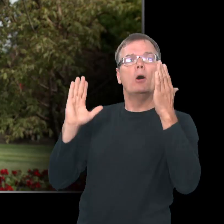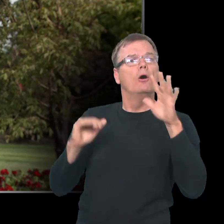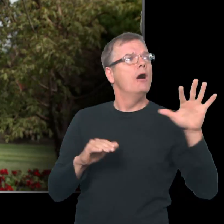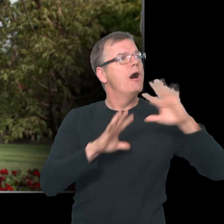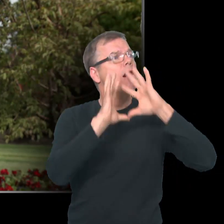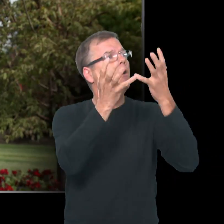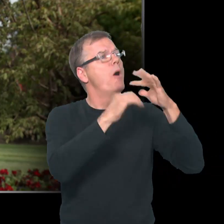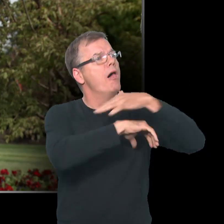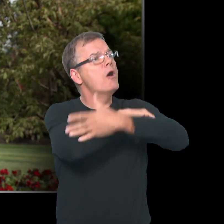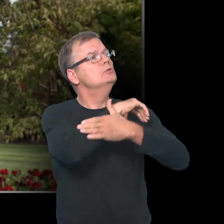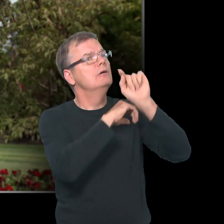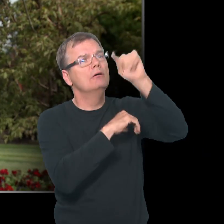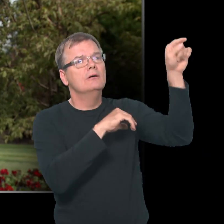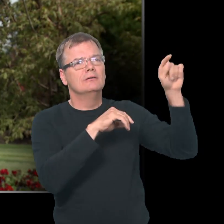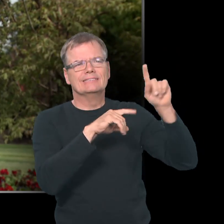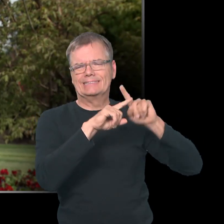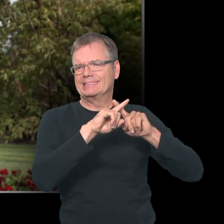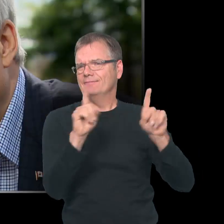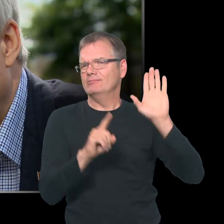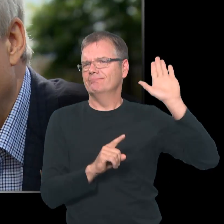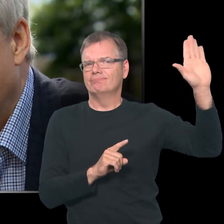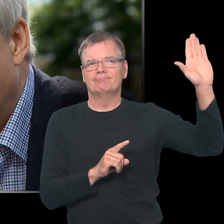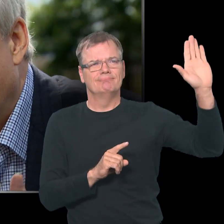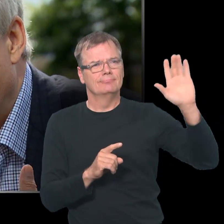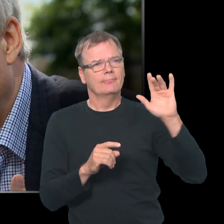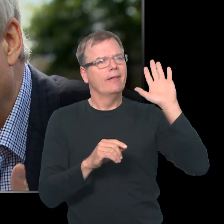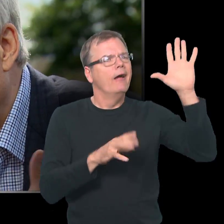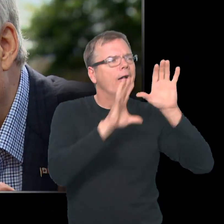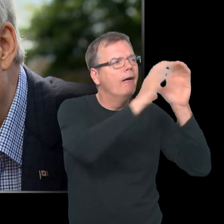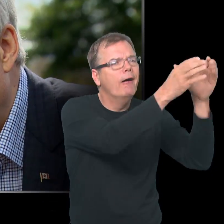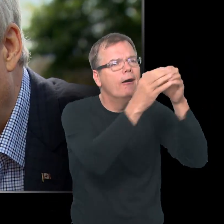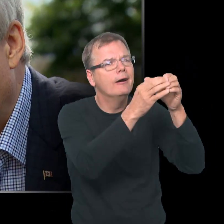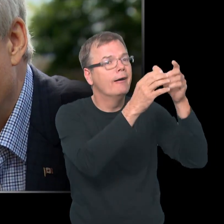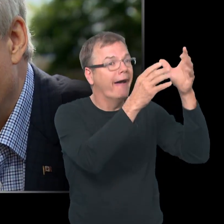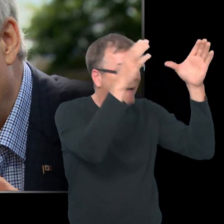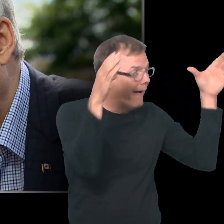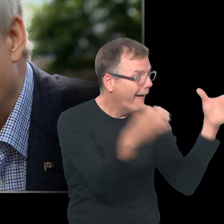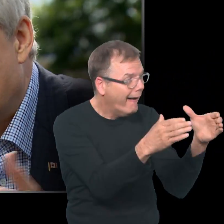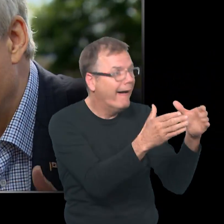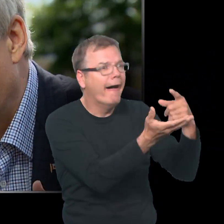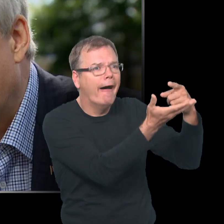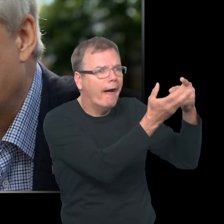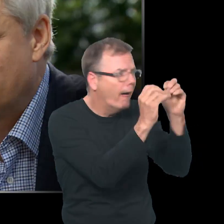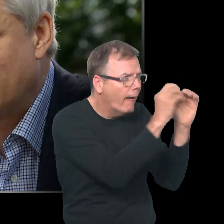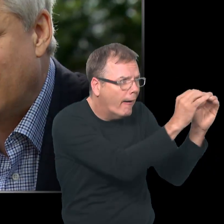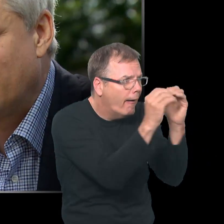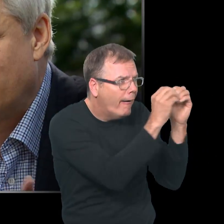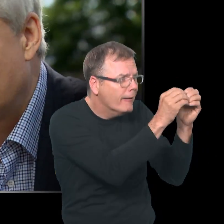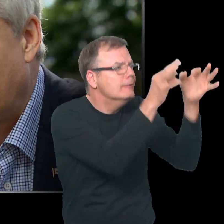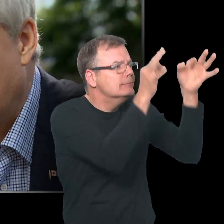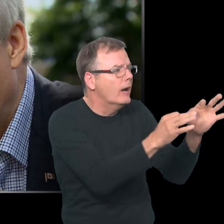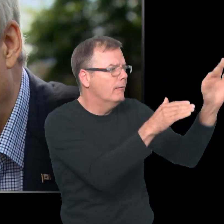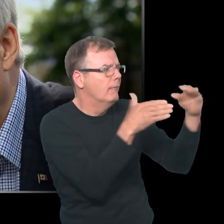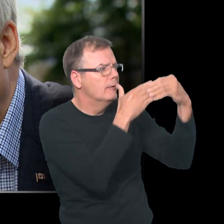we have what is called a Westminster style system. And we don't, you know, elect a bunch of parties